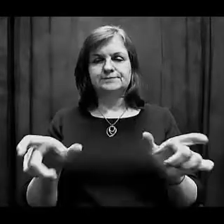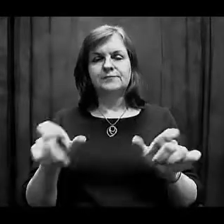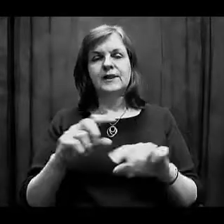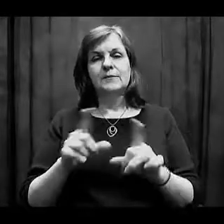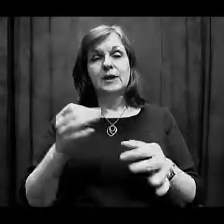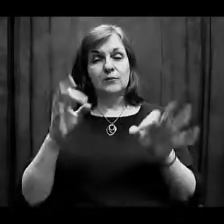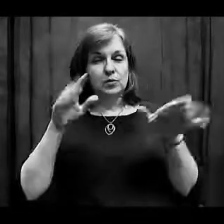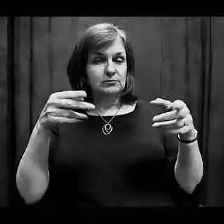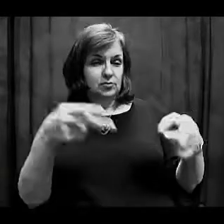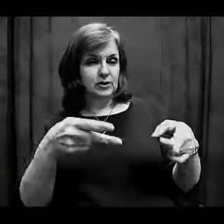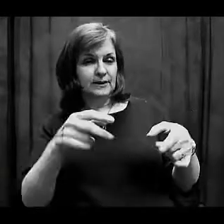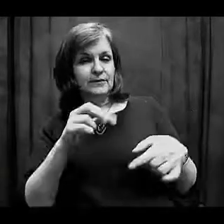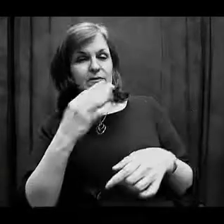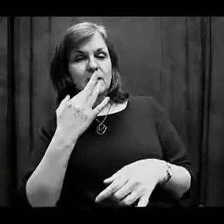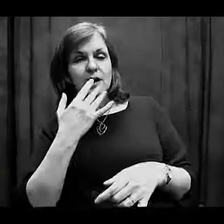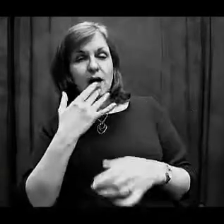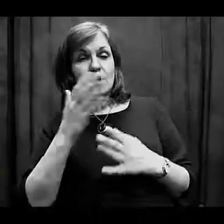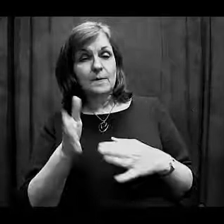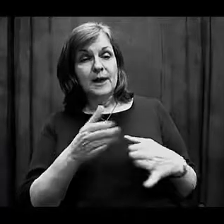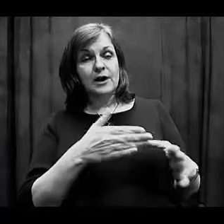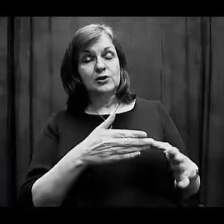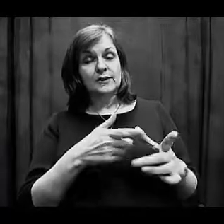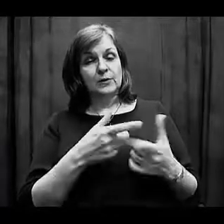but if we focus just on the color patterns